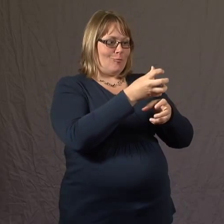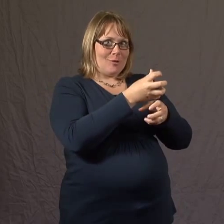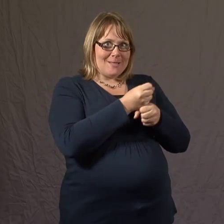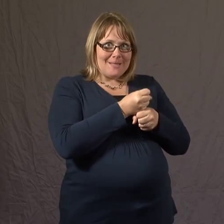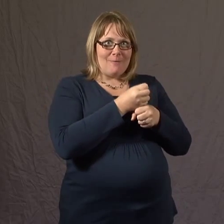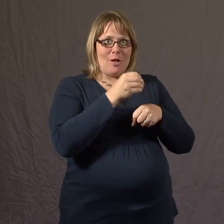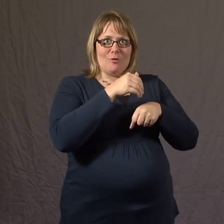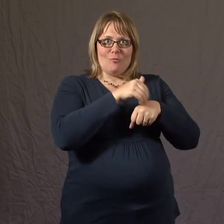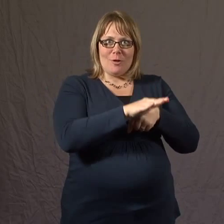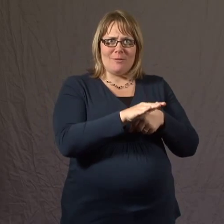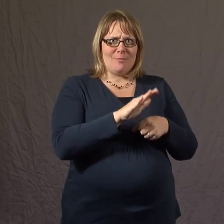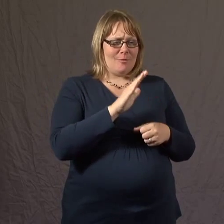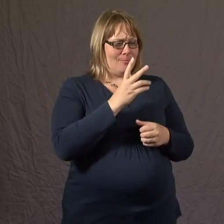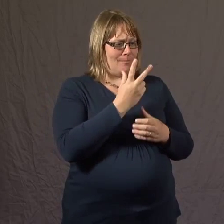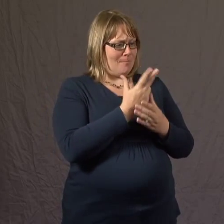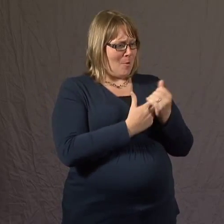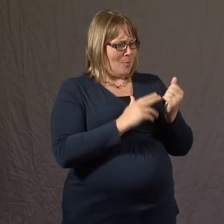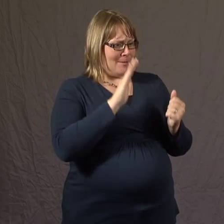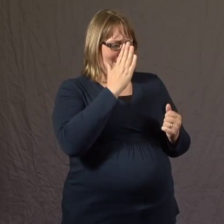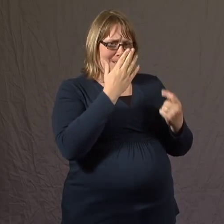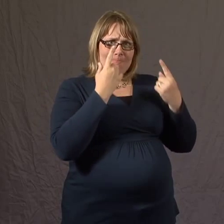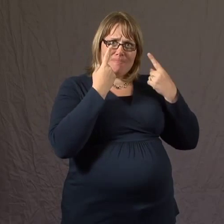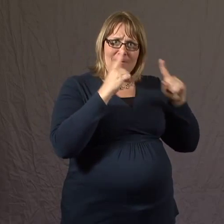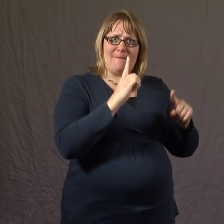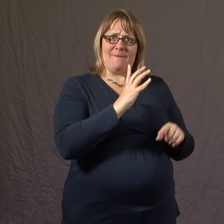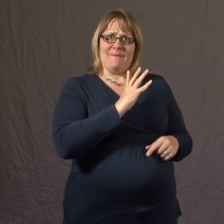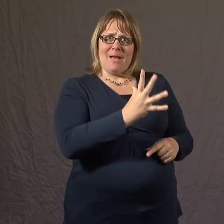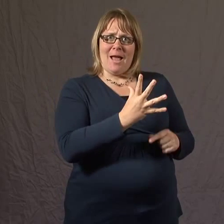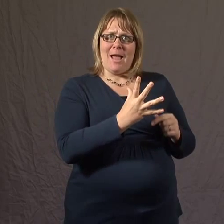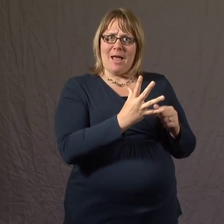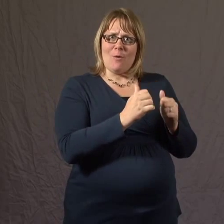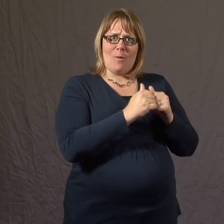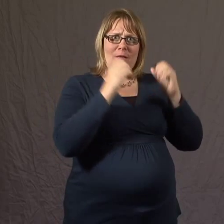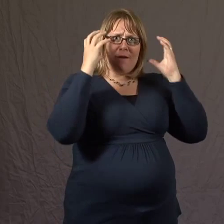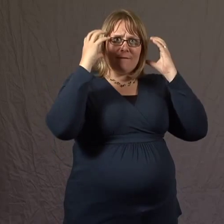So, with the headset, you have tested the receiver and the transmitter and both seem